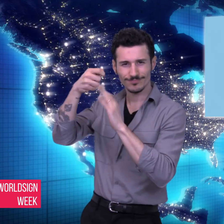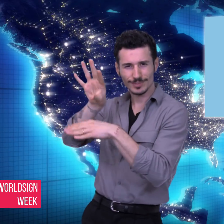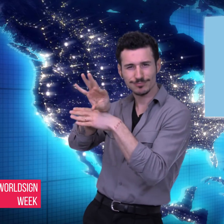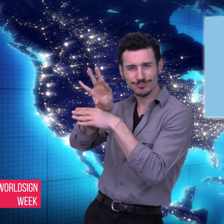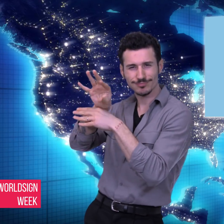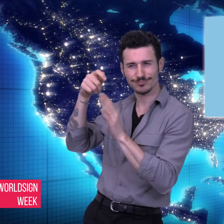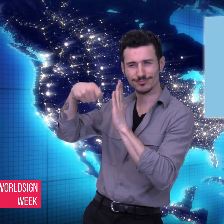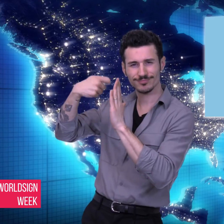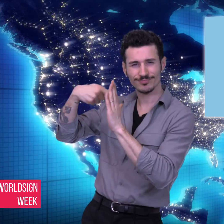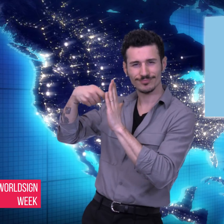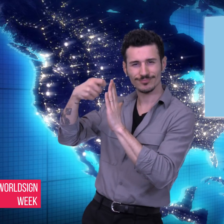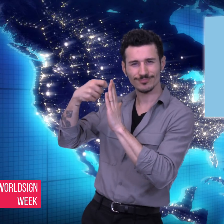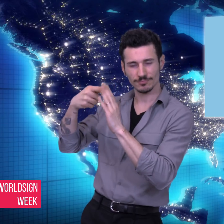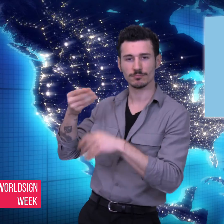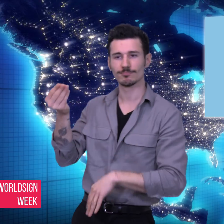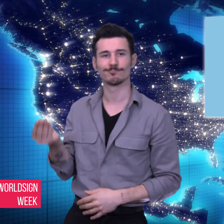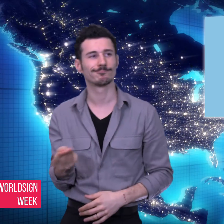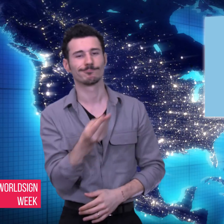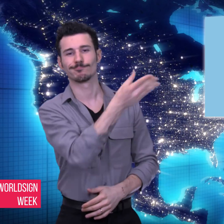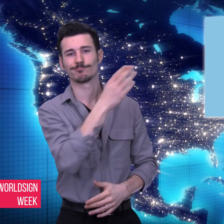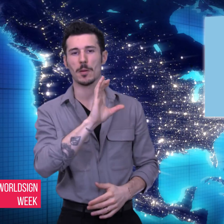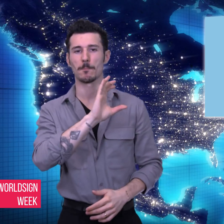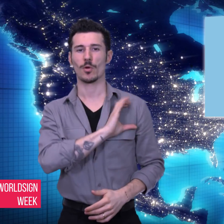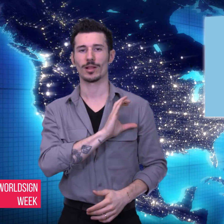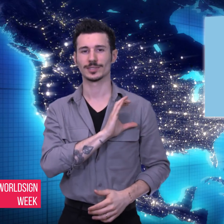the video to police.